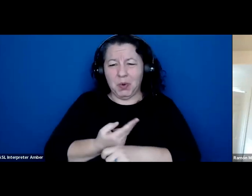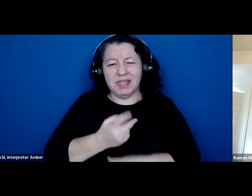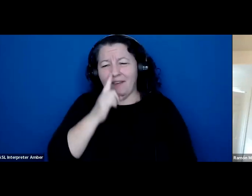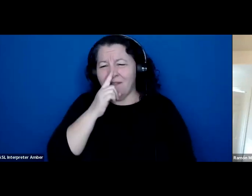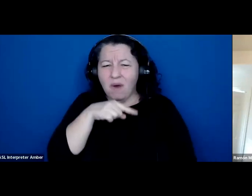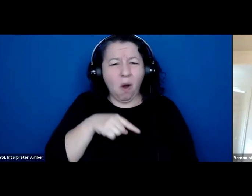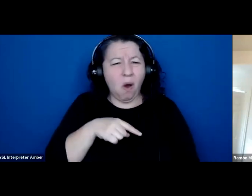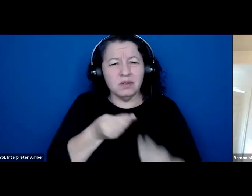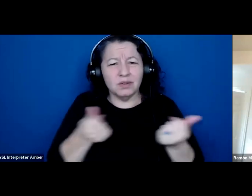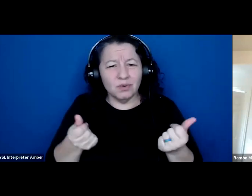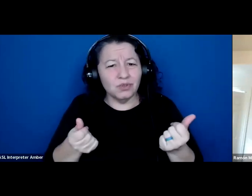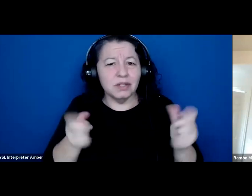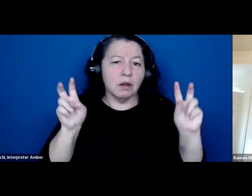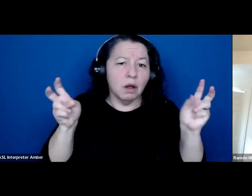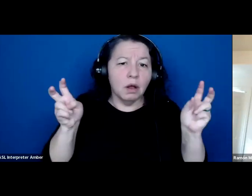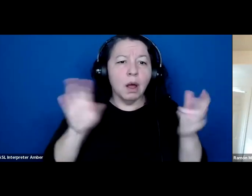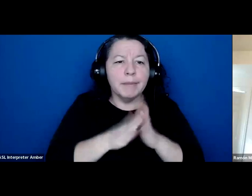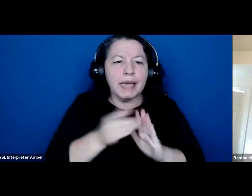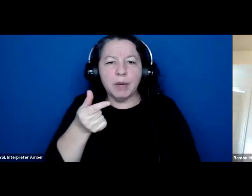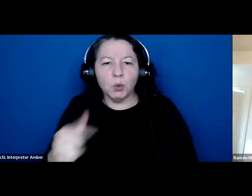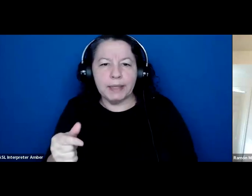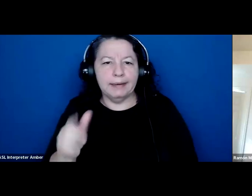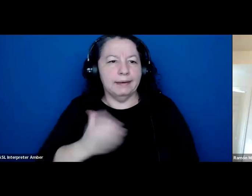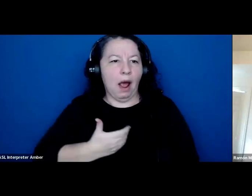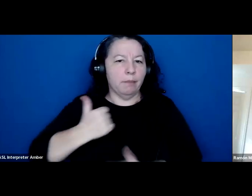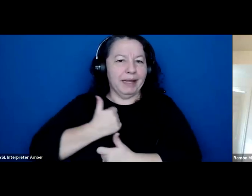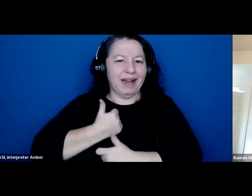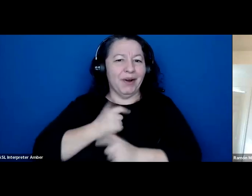greening the military. But an institution that willingly engages